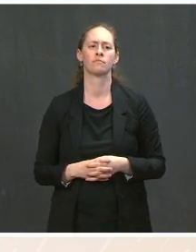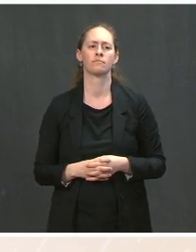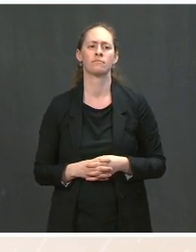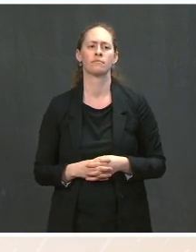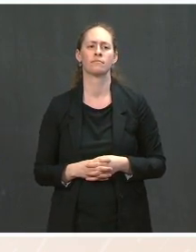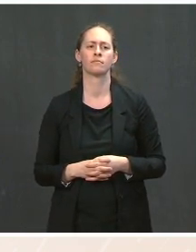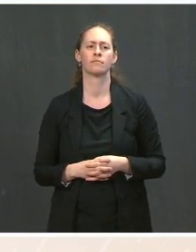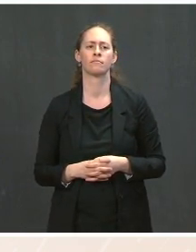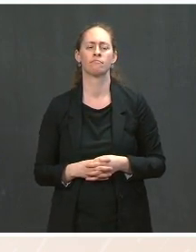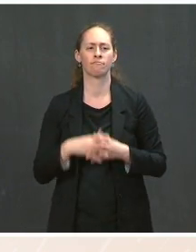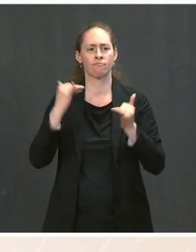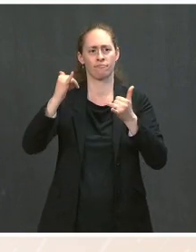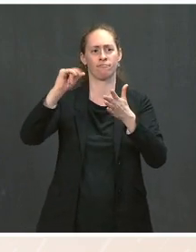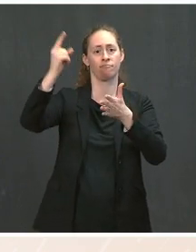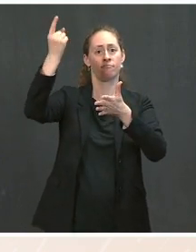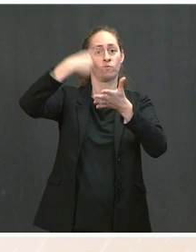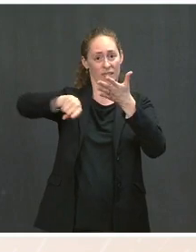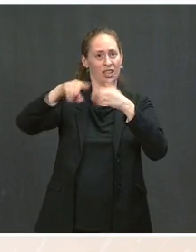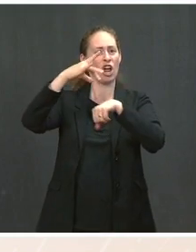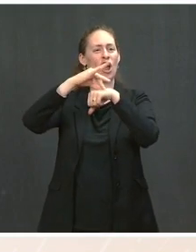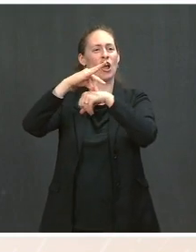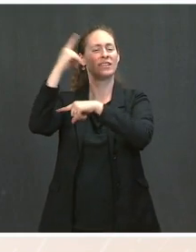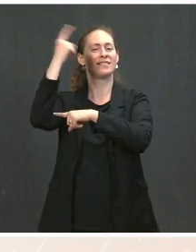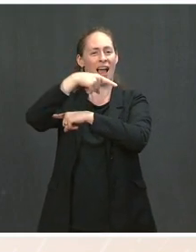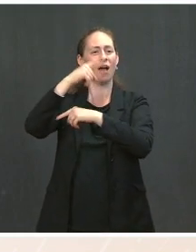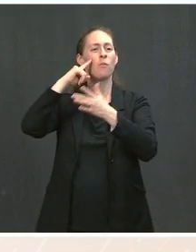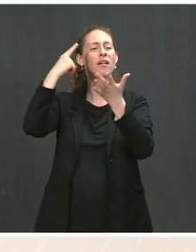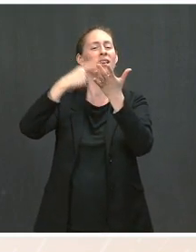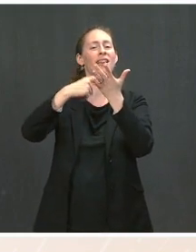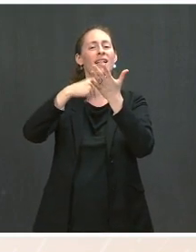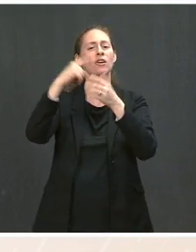Ms. Psaki: Yeah. The Press: Can you give us any sort of a preview on your plans